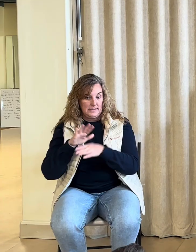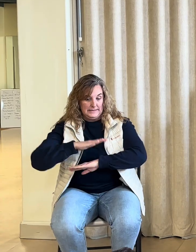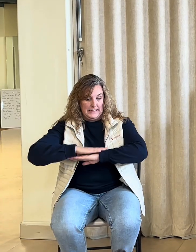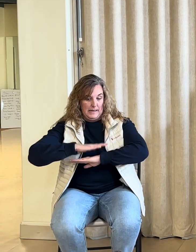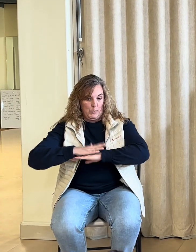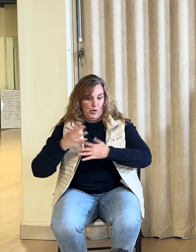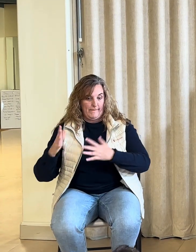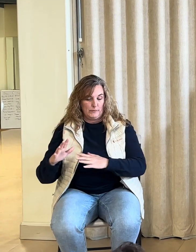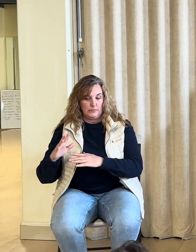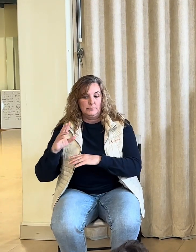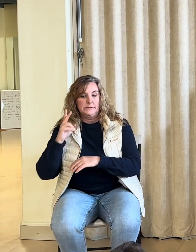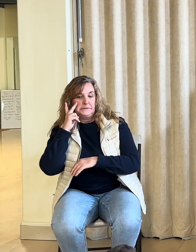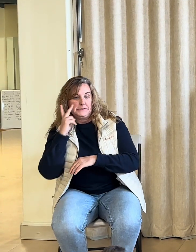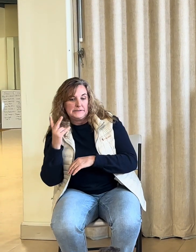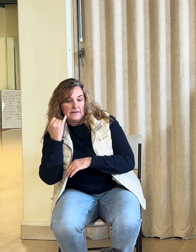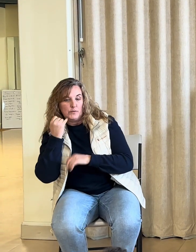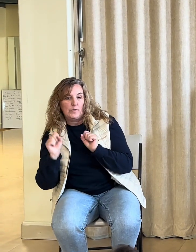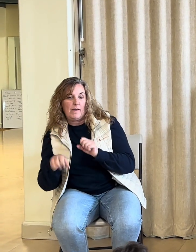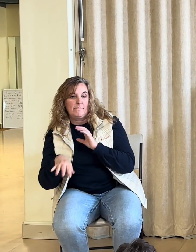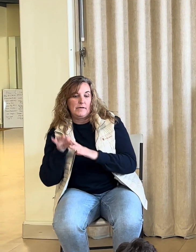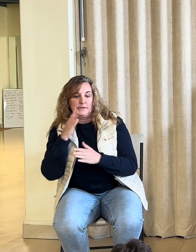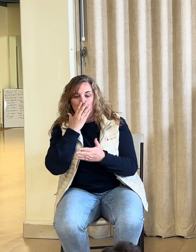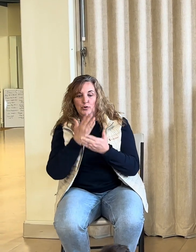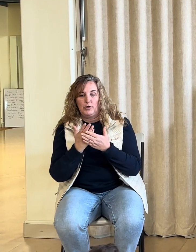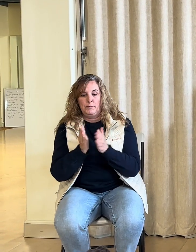visit them and see if you guys can find some great books and anything else that you need